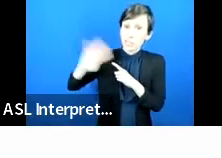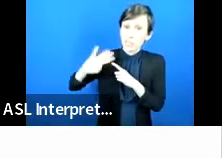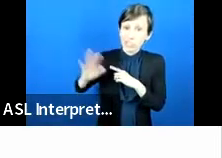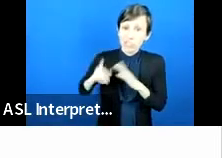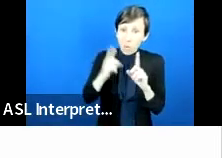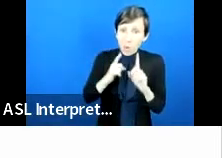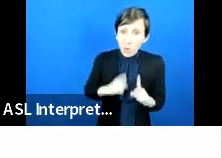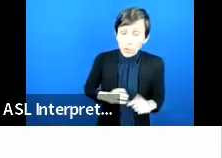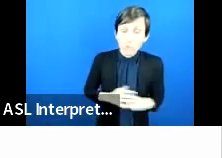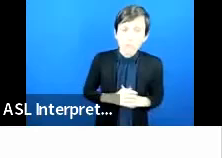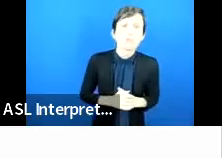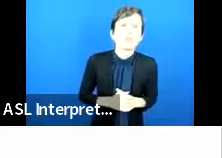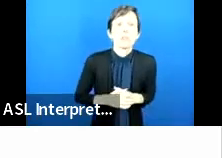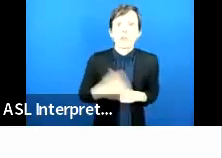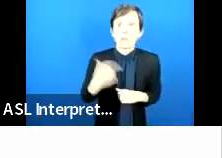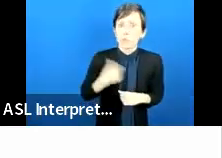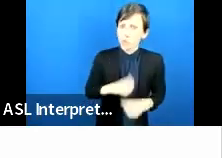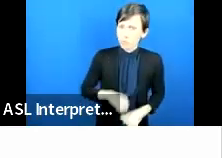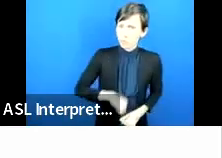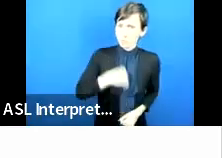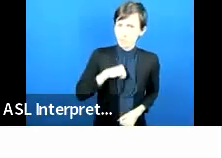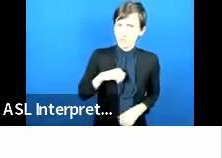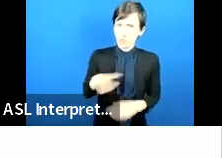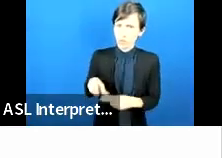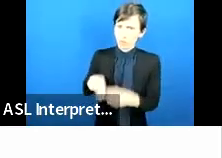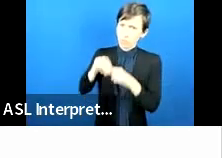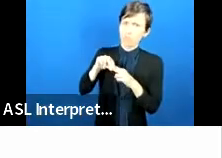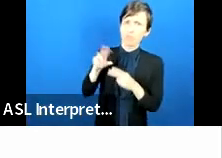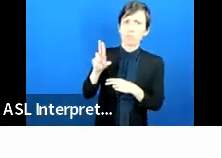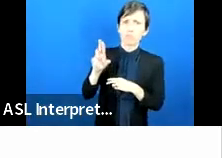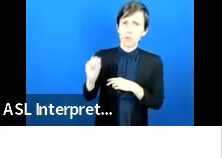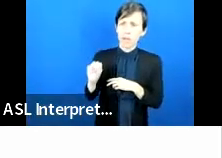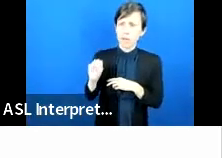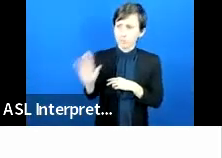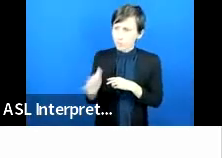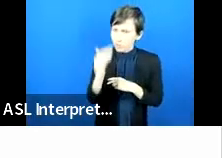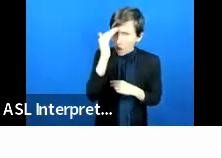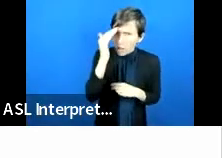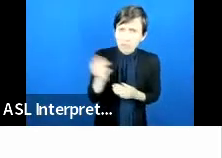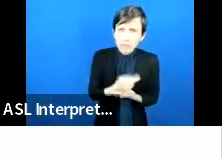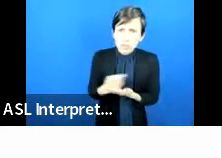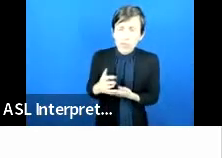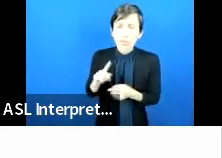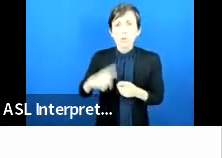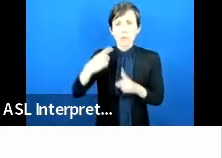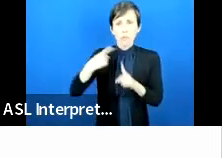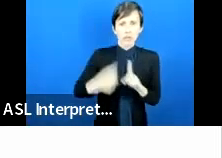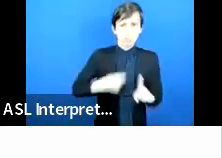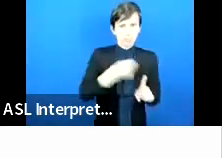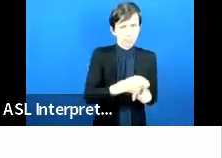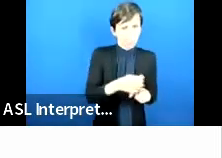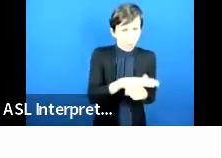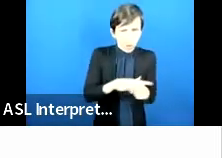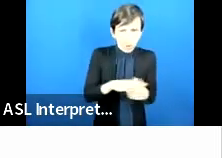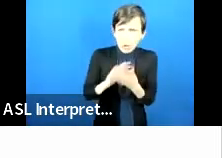and leveraging Michigan's knowledge and resources to positively impact local communities and regions and beyond.